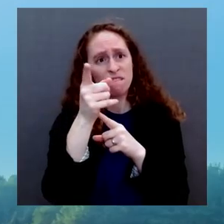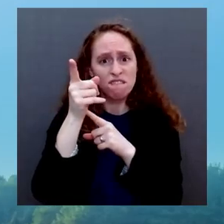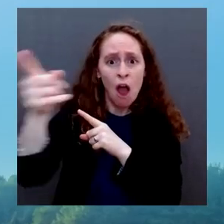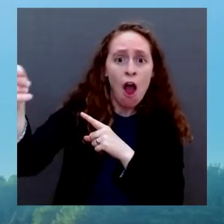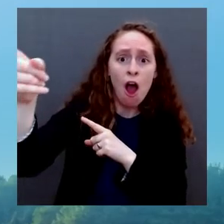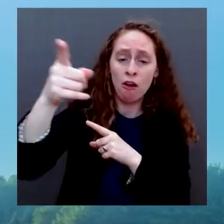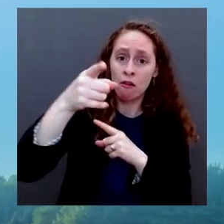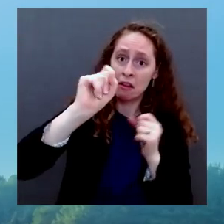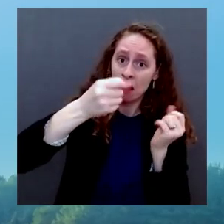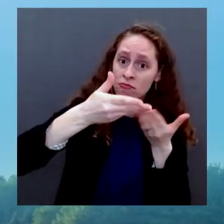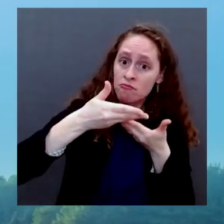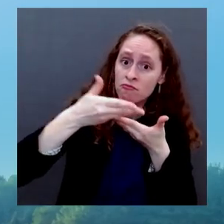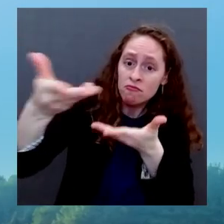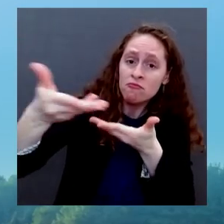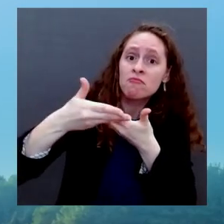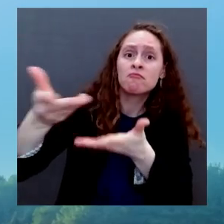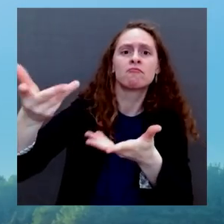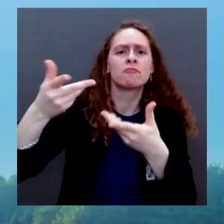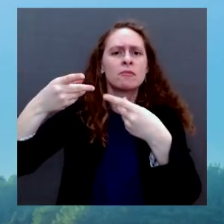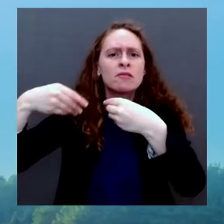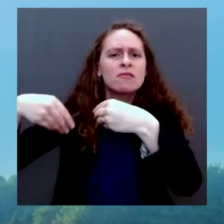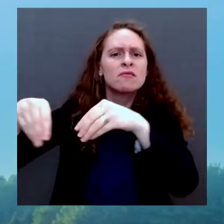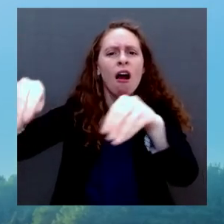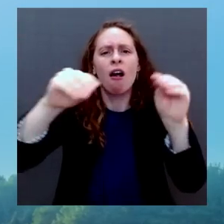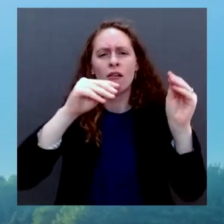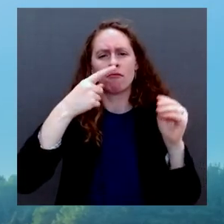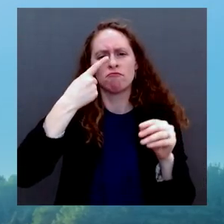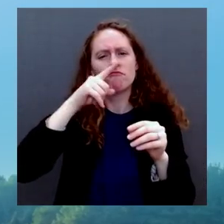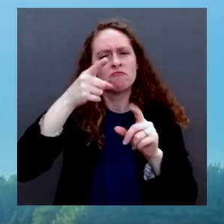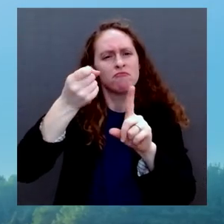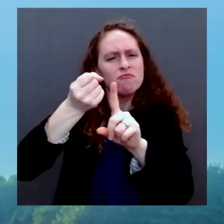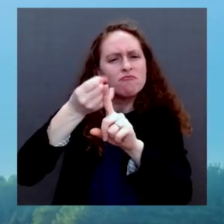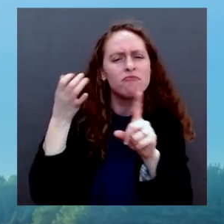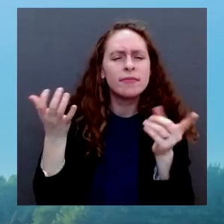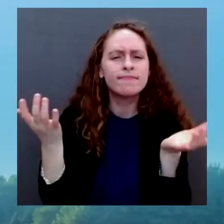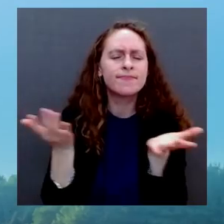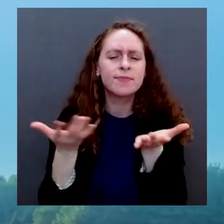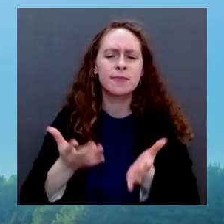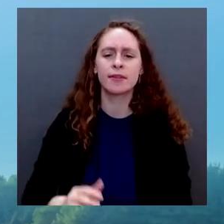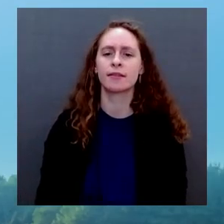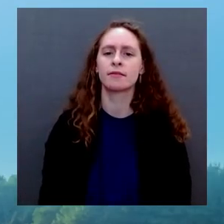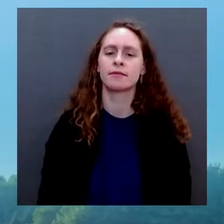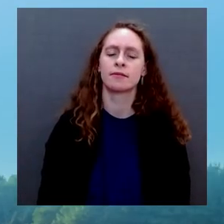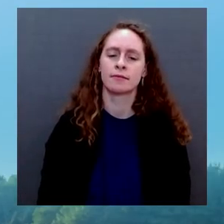Mr. Blubaugh: Well, if we sell to the -- if we sell the cattle to the big four processors,